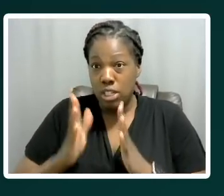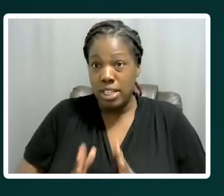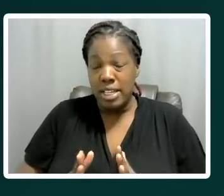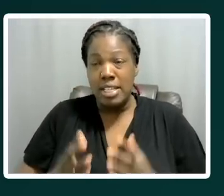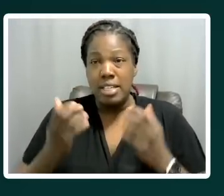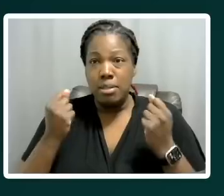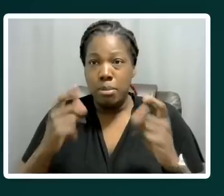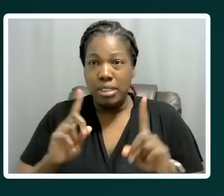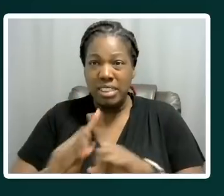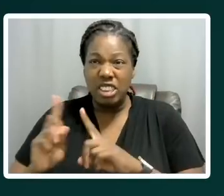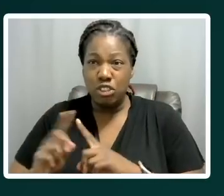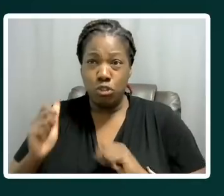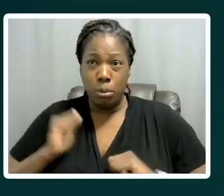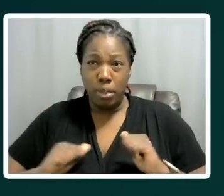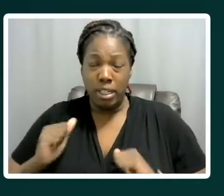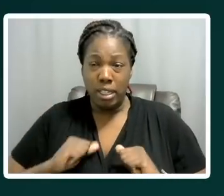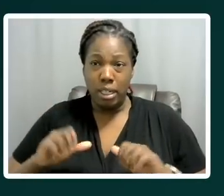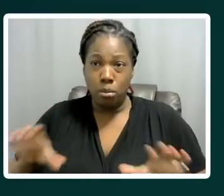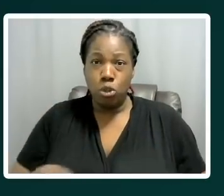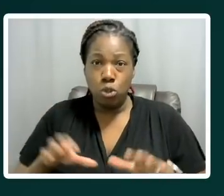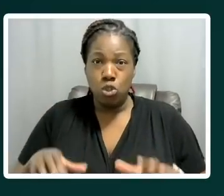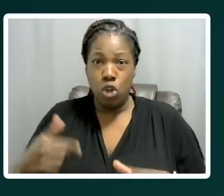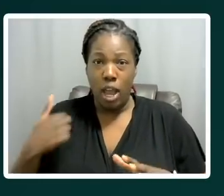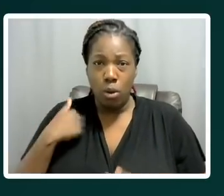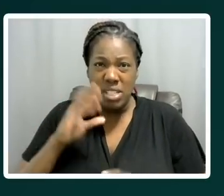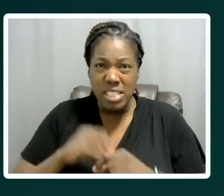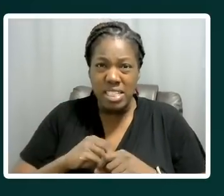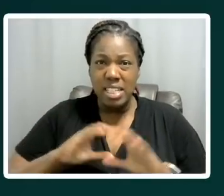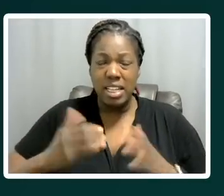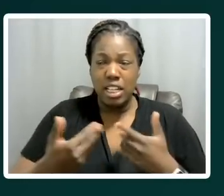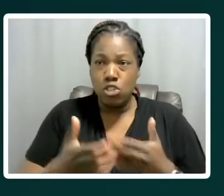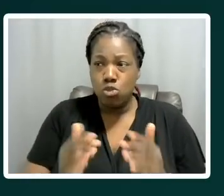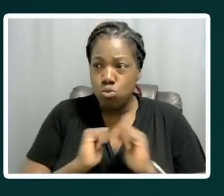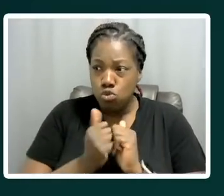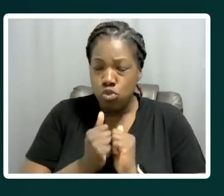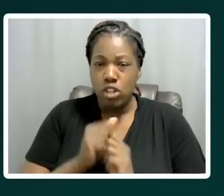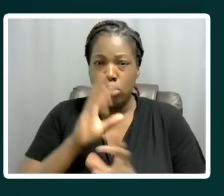the classroom to find unique ways to engage with science and other subjects that I may have had a